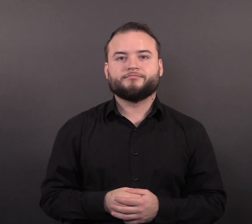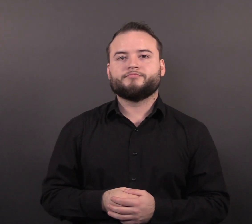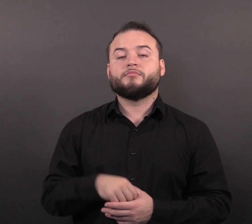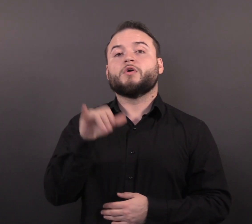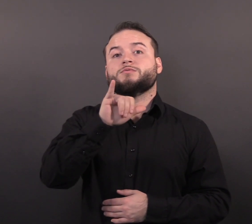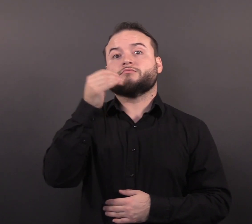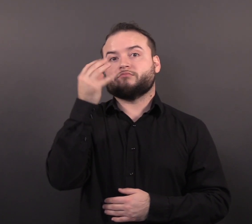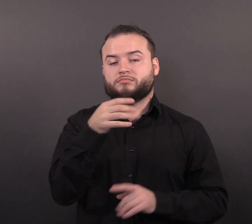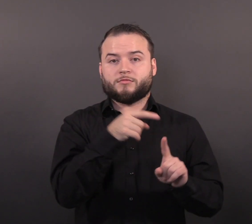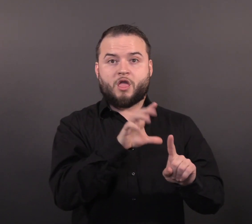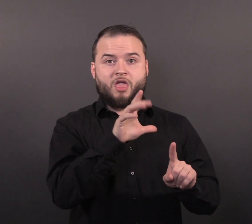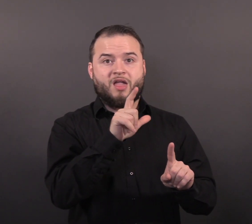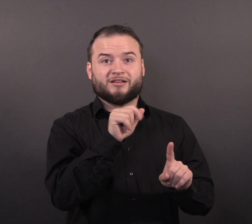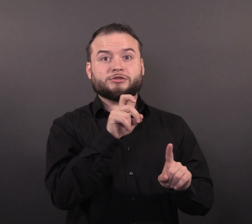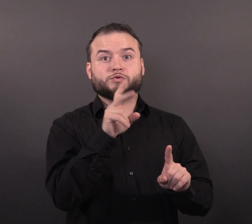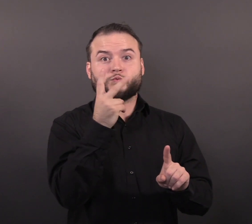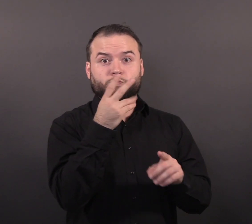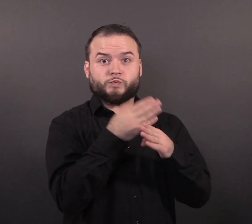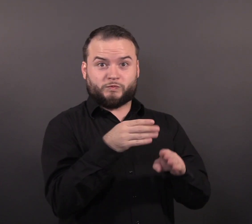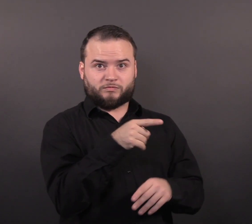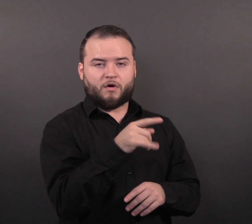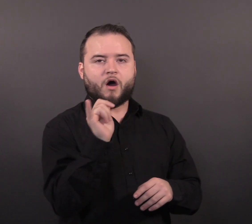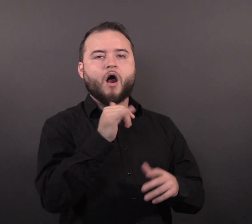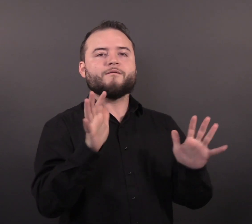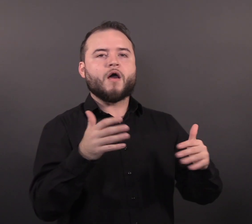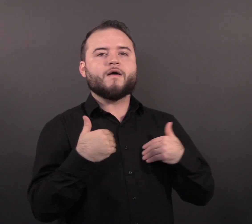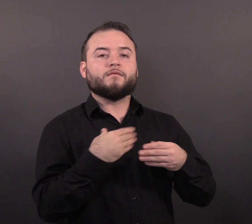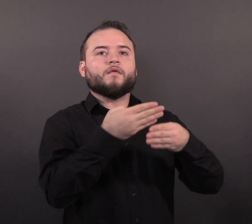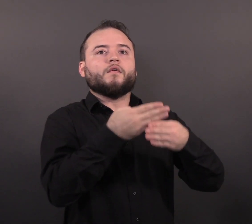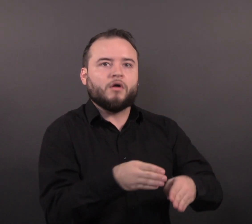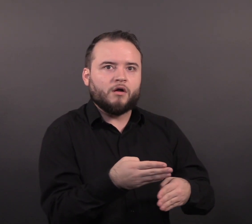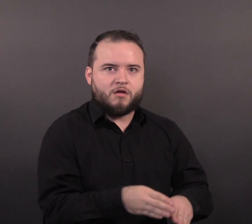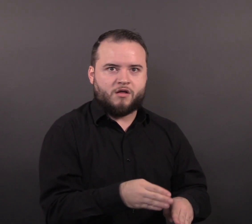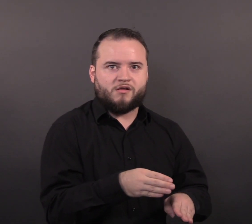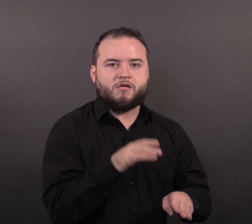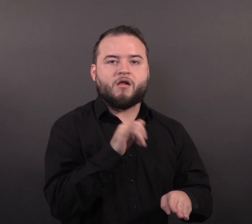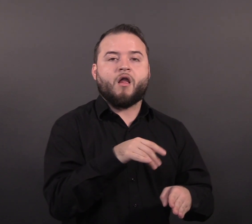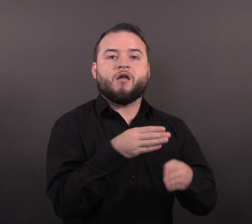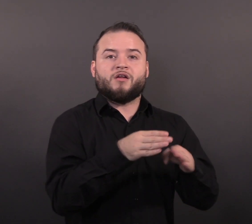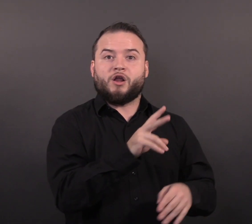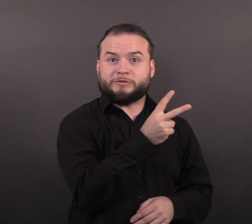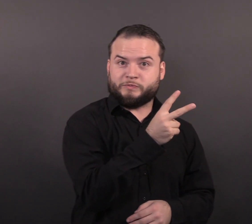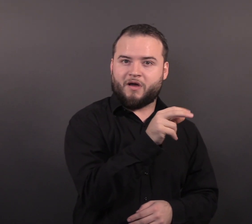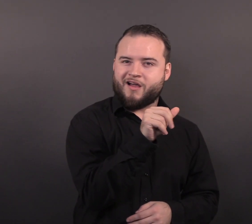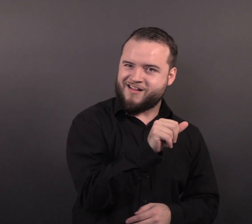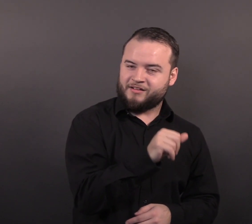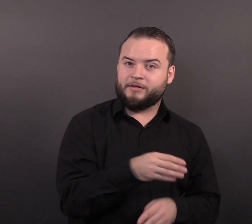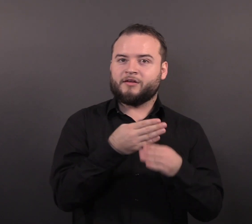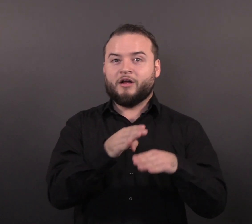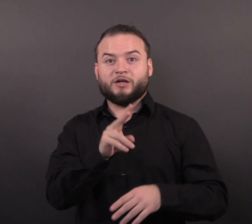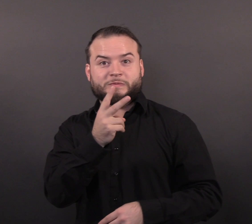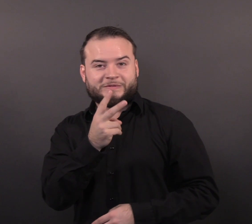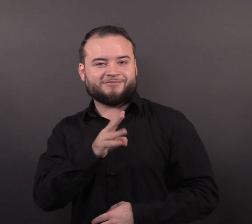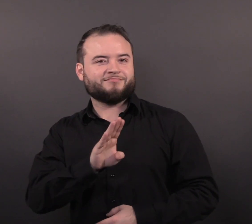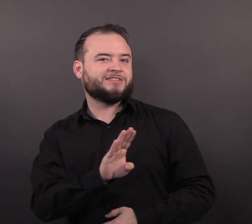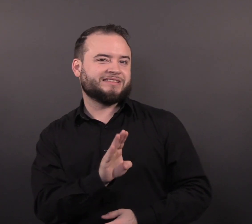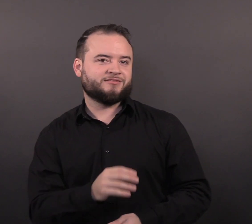Additionally, it was agreed that the Clade II consists of two subclades, IIa and IIb.